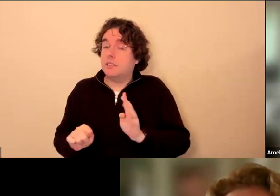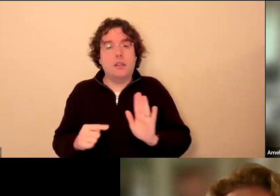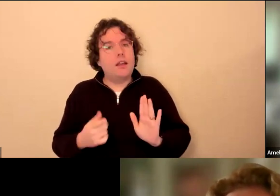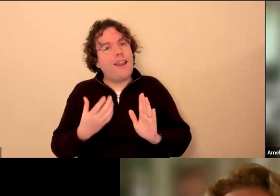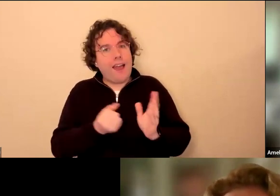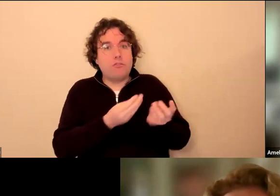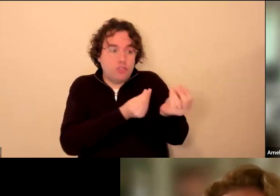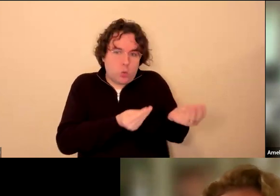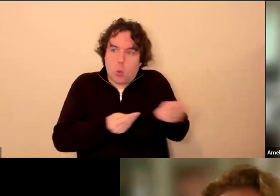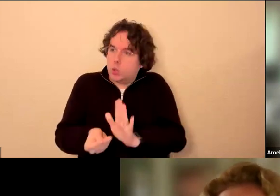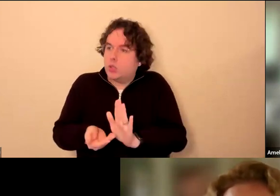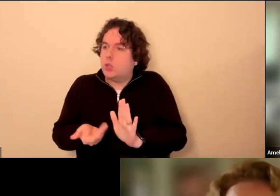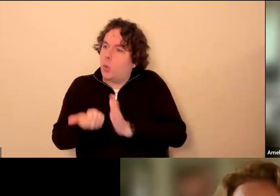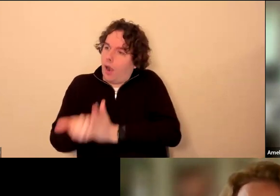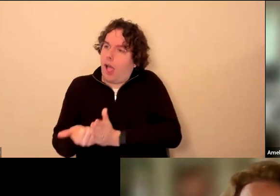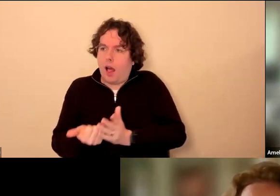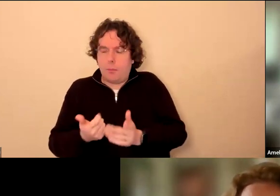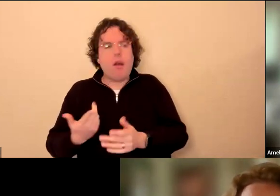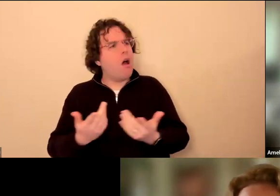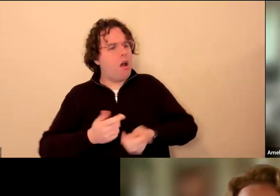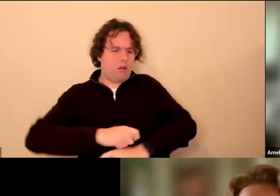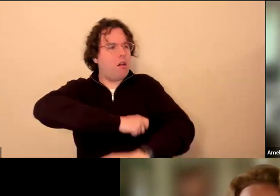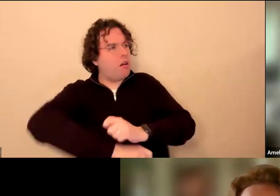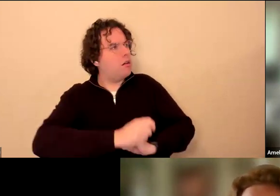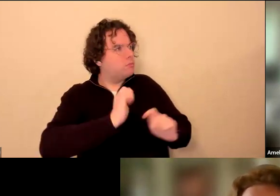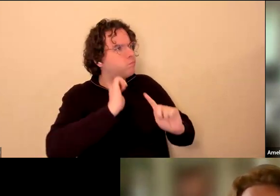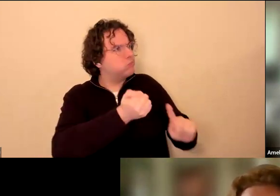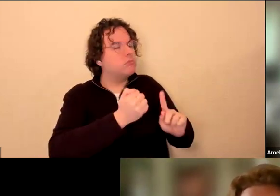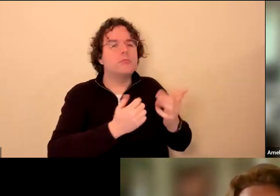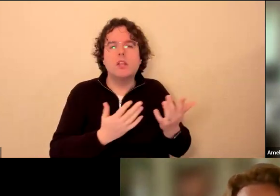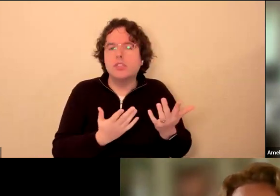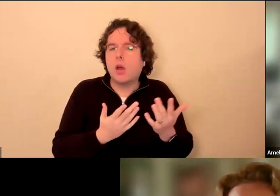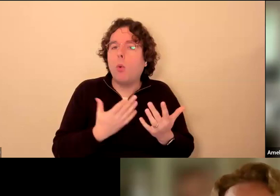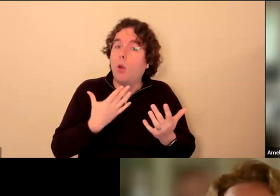we will be, be developing these, and we really want to have input from students to, to make that work.